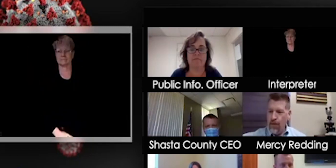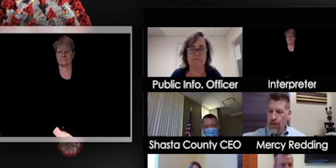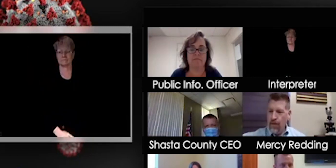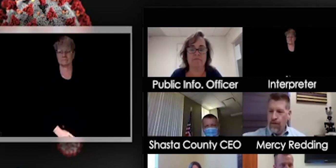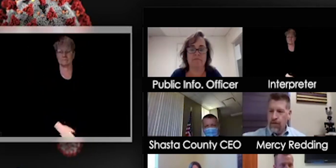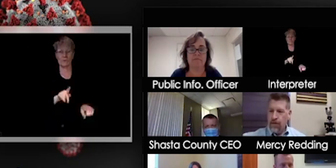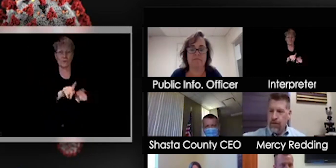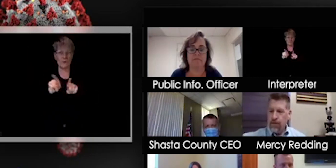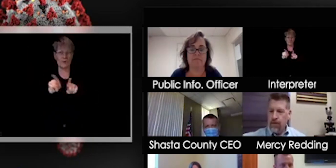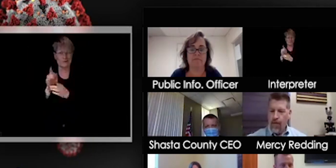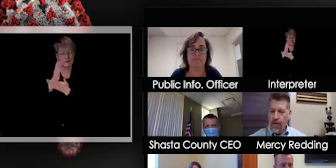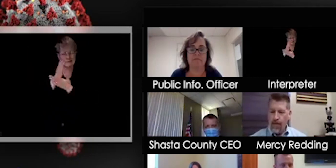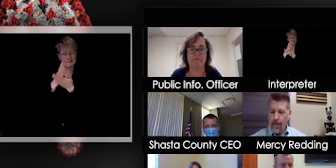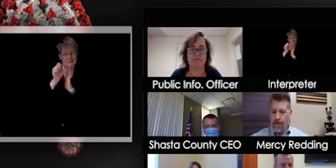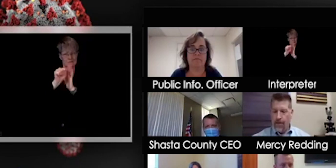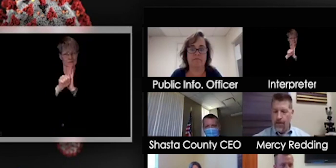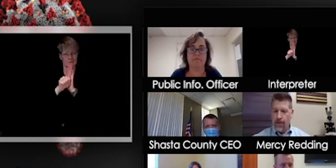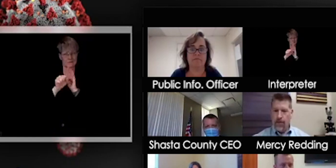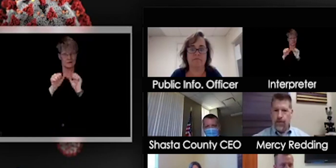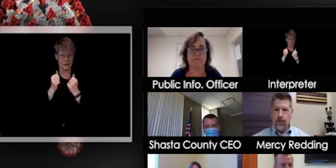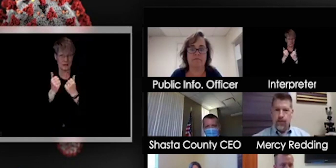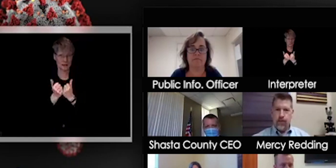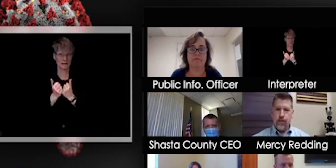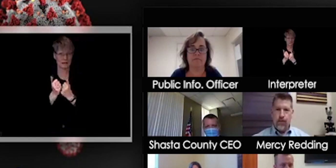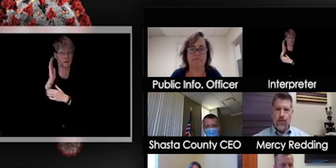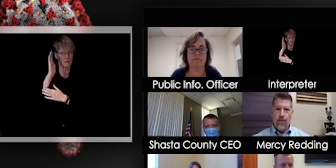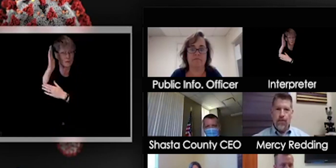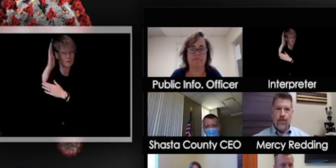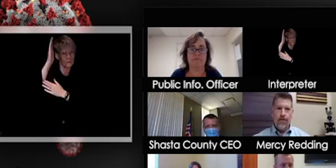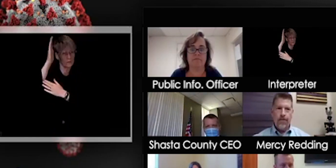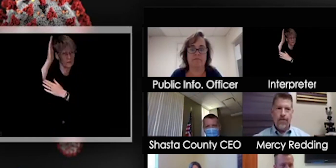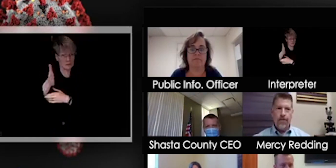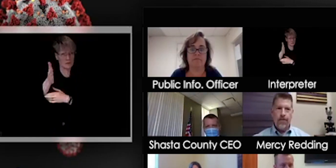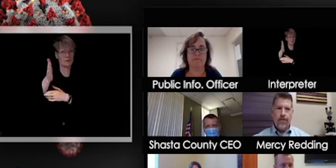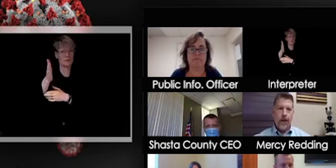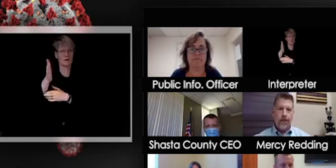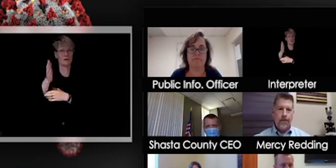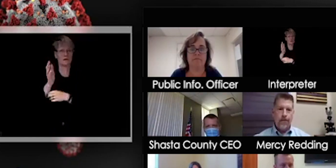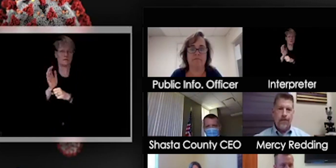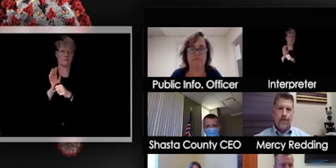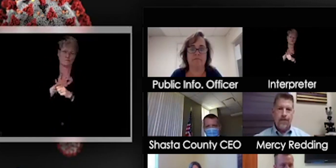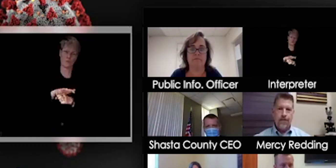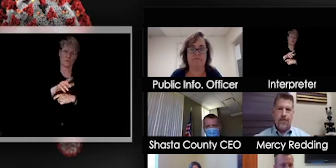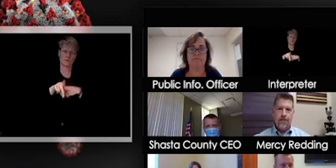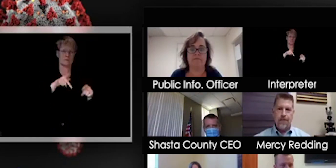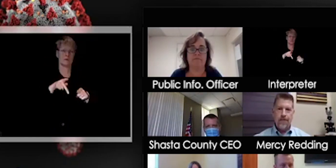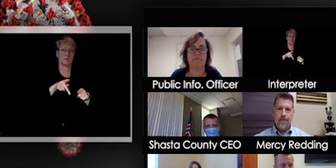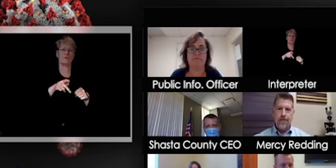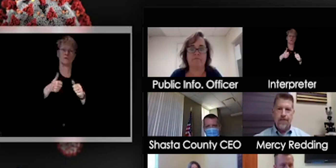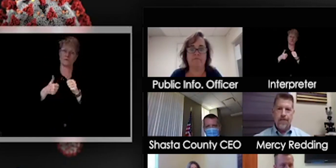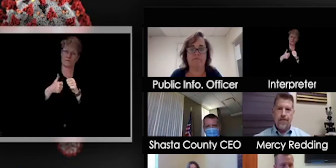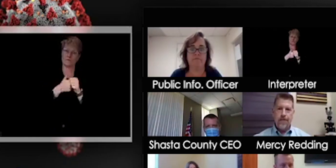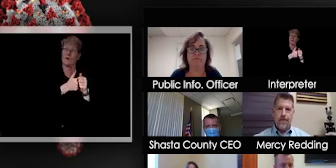are going to be doing enforcement. Especially around bars and restaurants that serve alcohol.